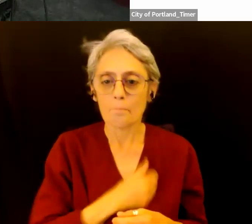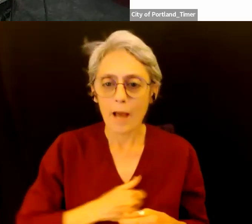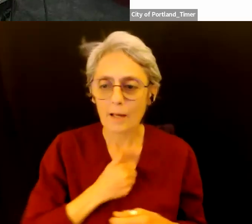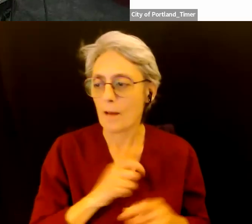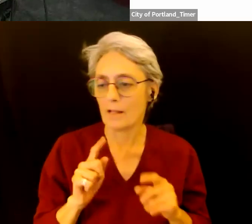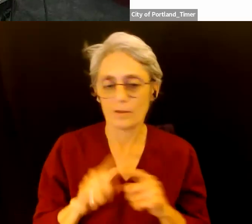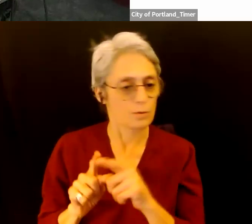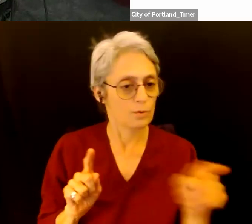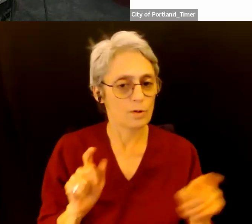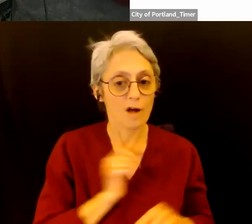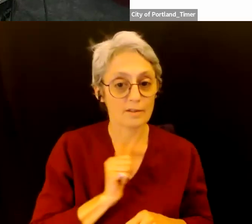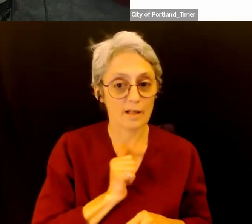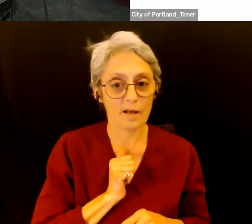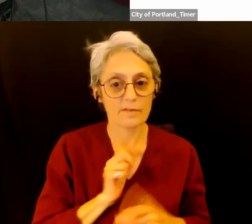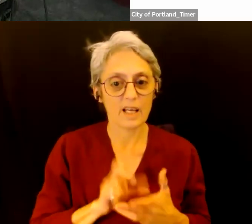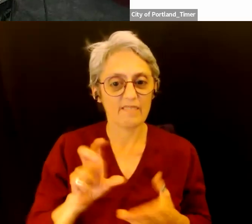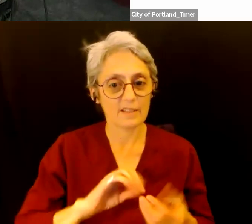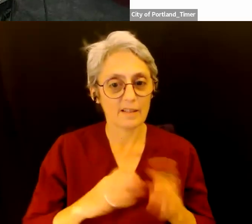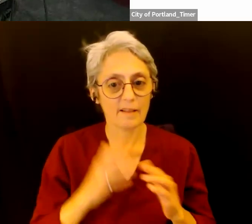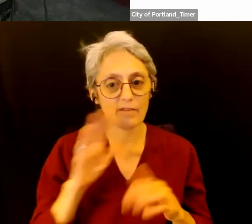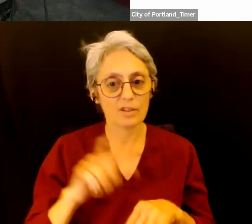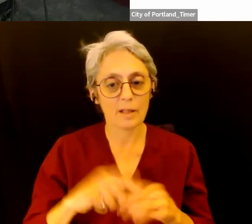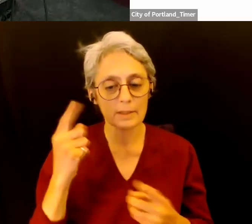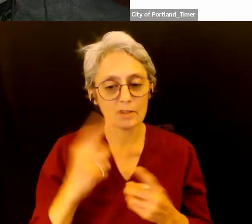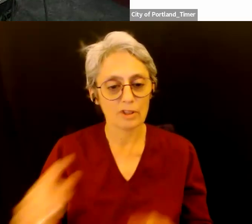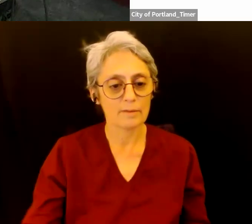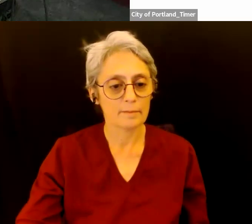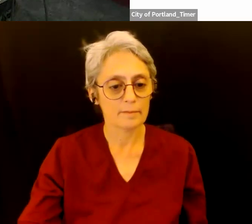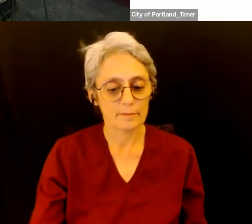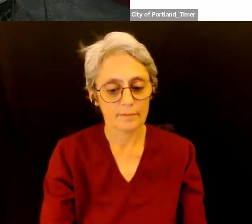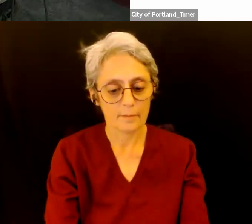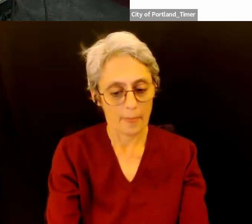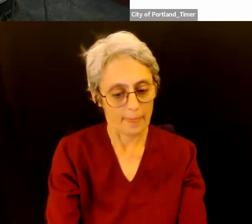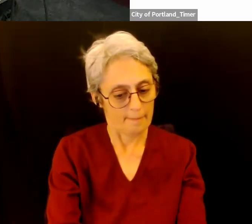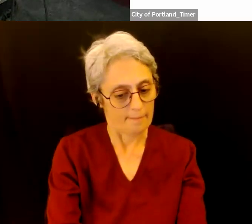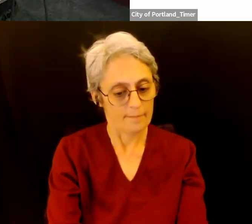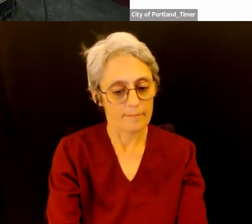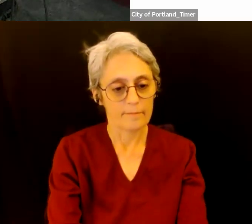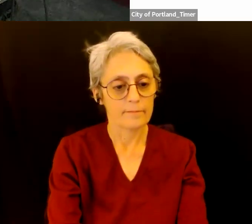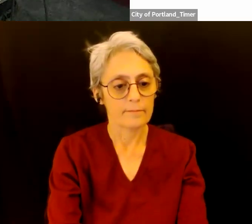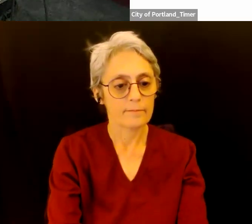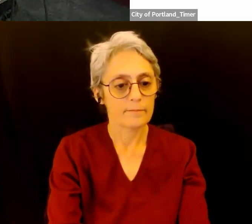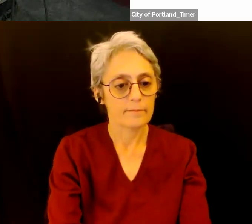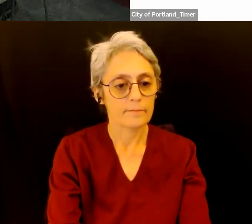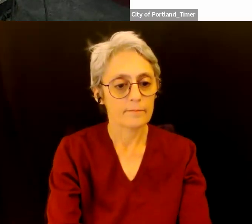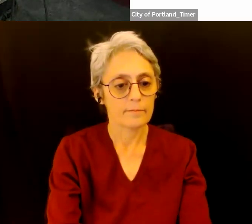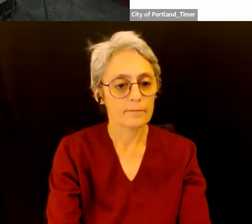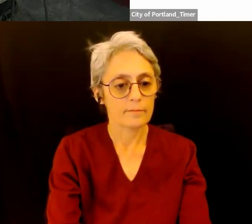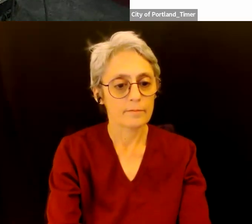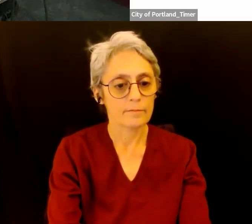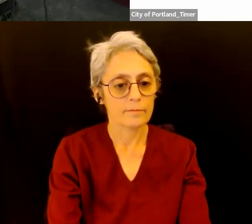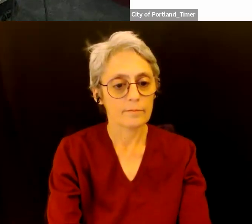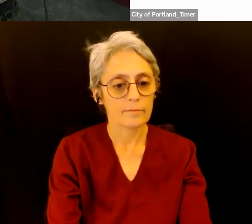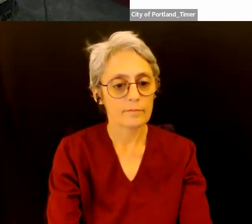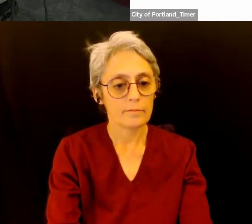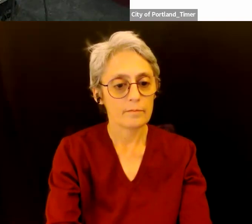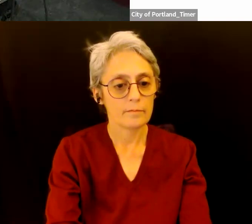To ourselves, invest in the city. Thank you for your time and consideration.